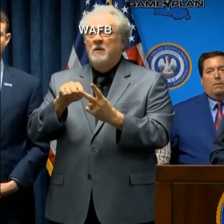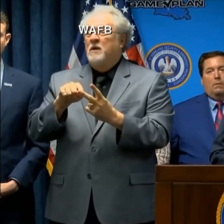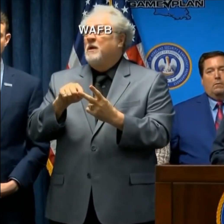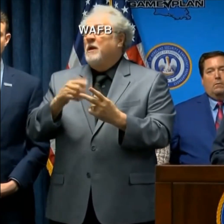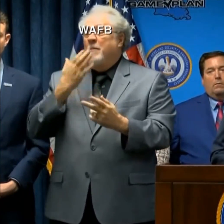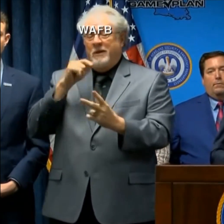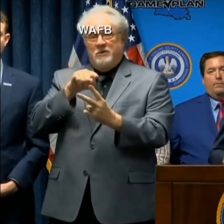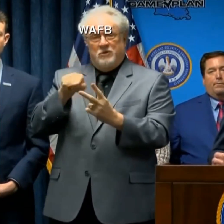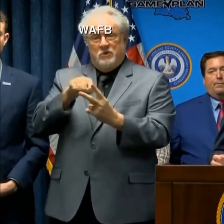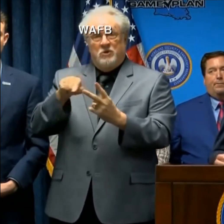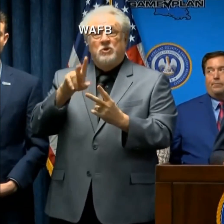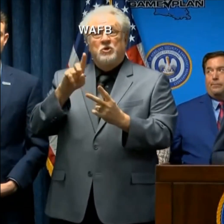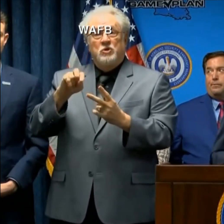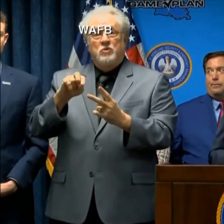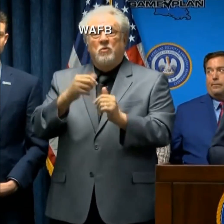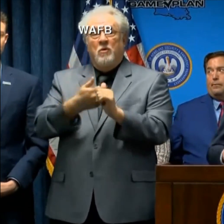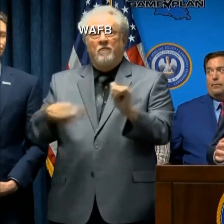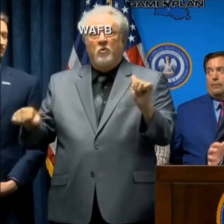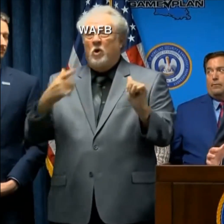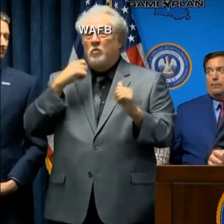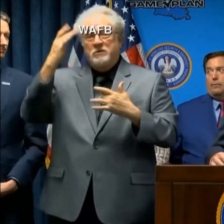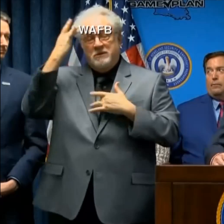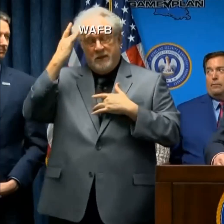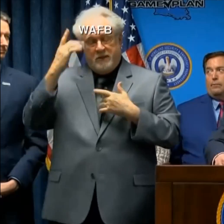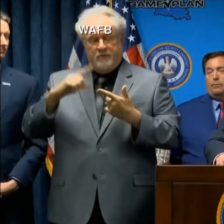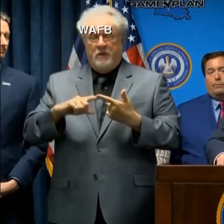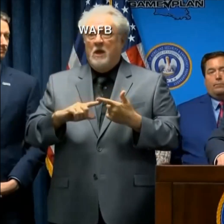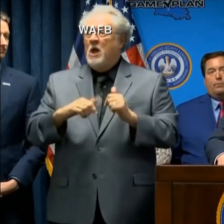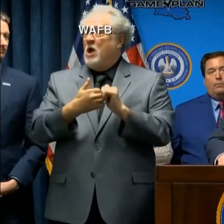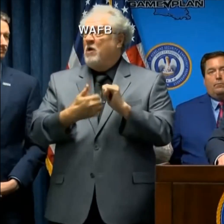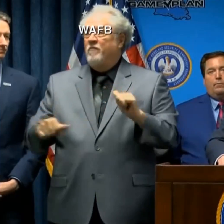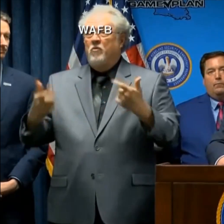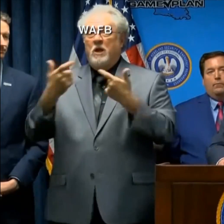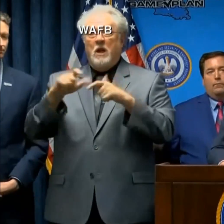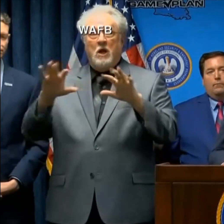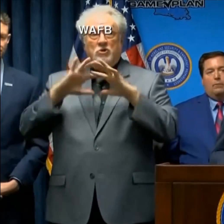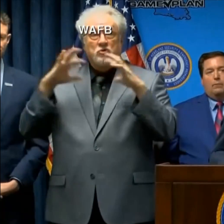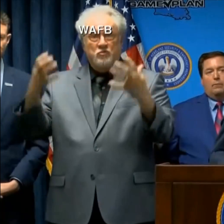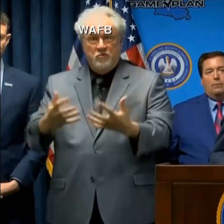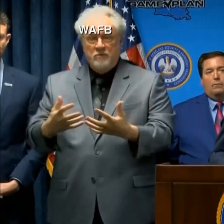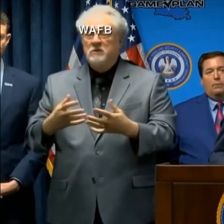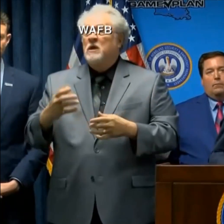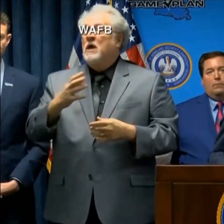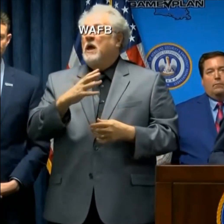from individuals who are sick stay away from large gatherings and reconsidering